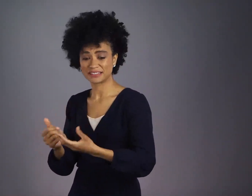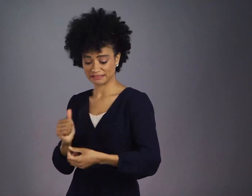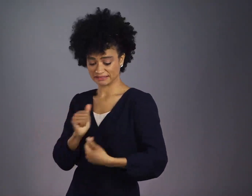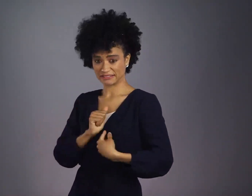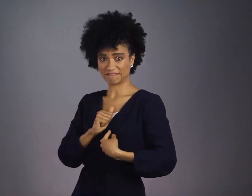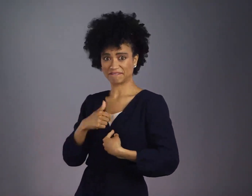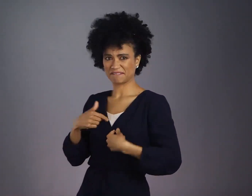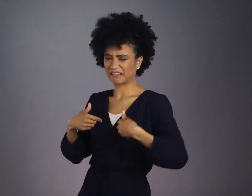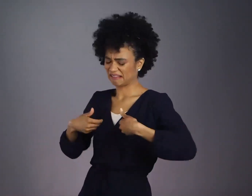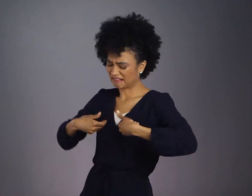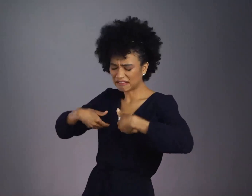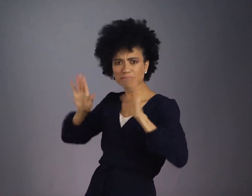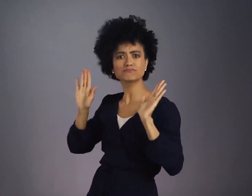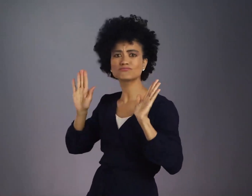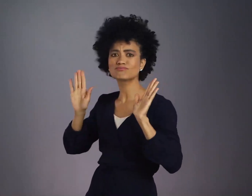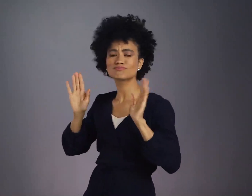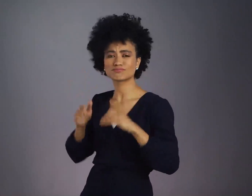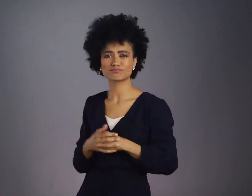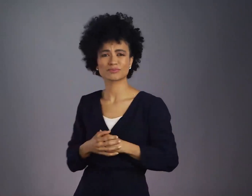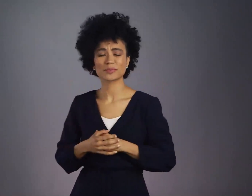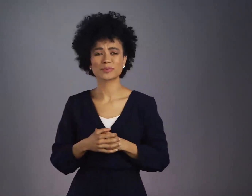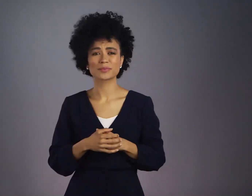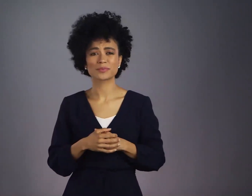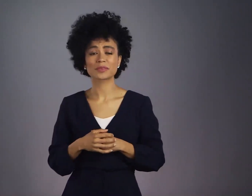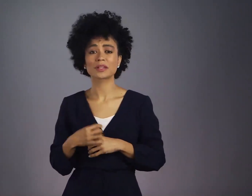We have been unselfish and self-sacrificing.